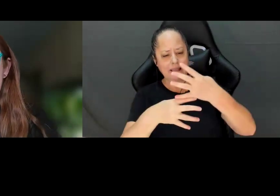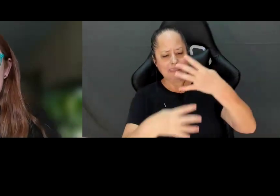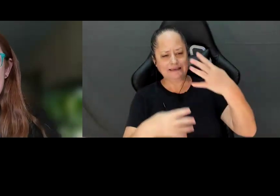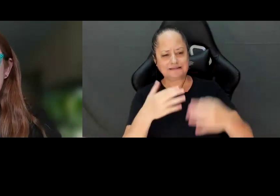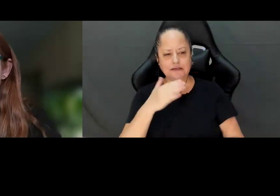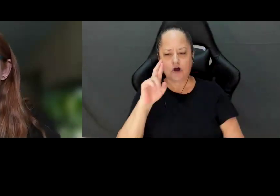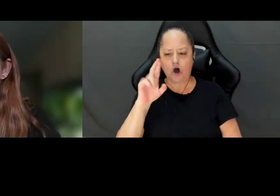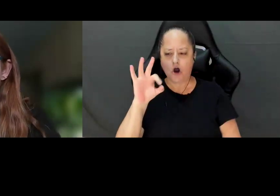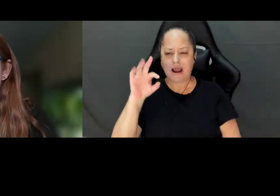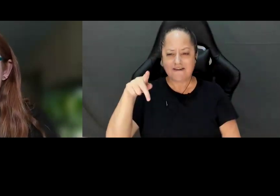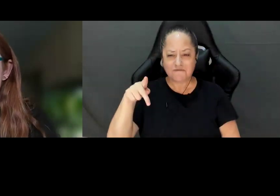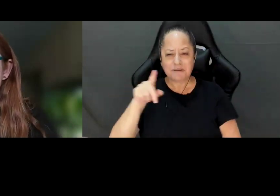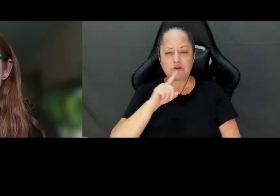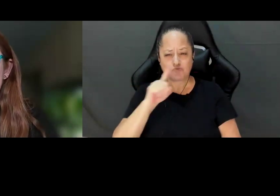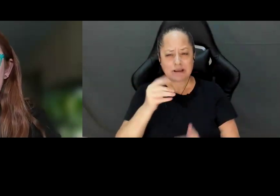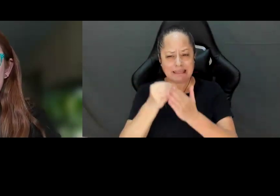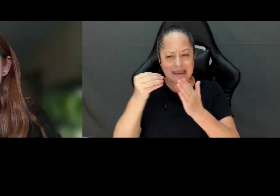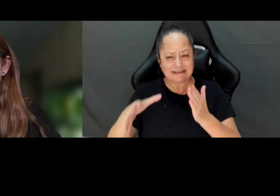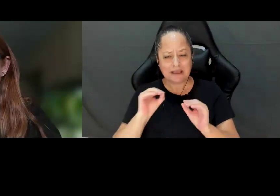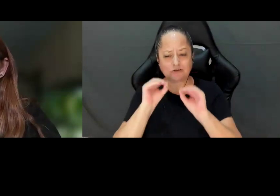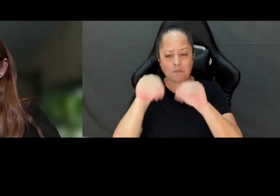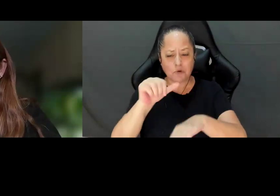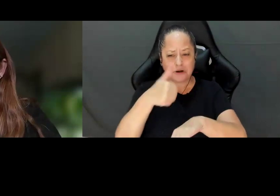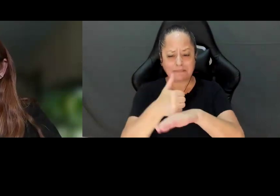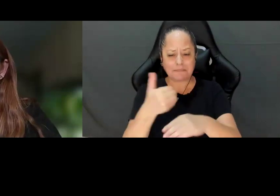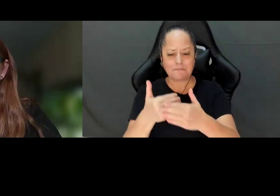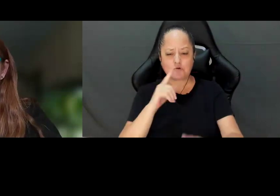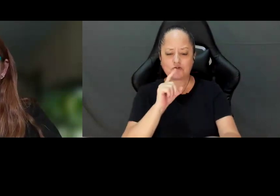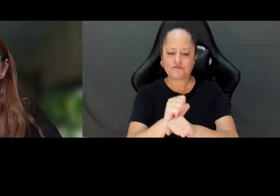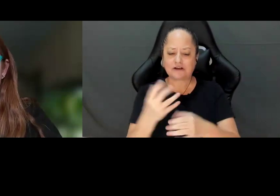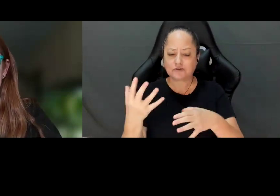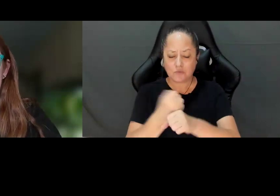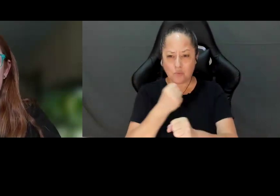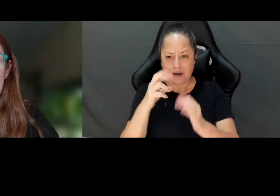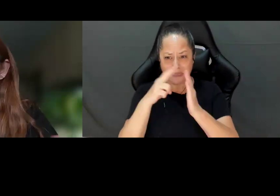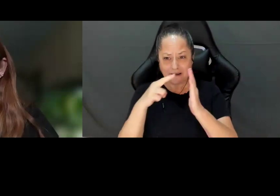that are expensive to put in place before you have actually won the contract.